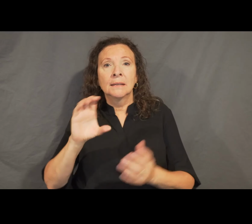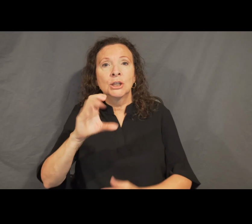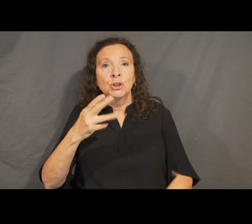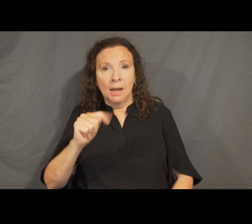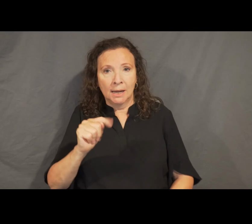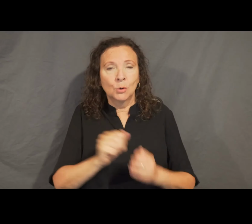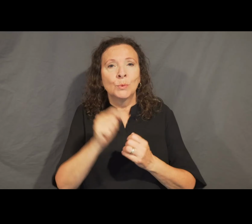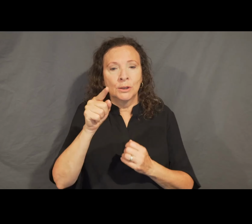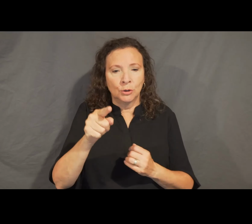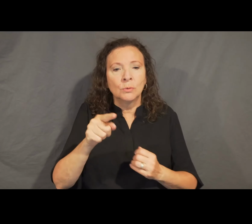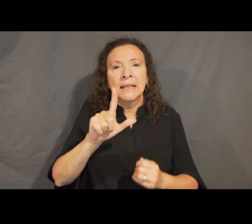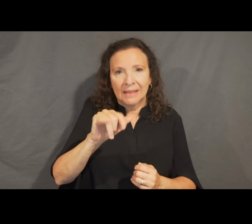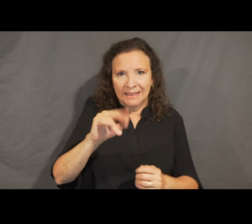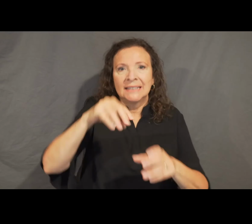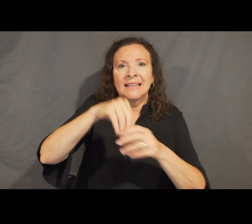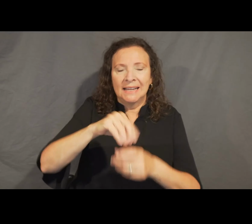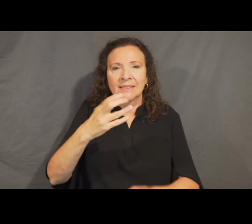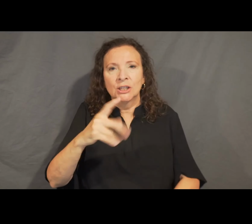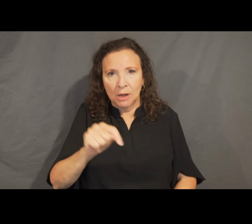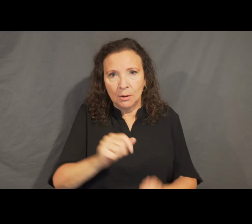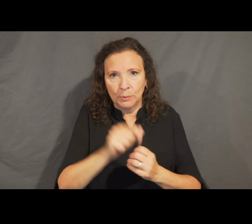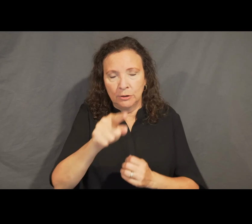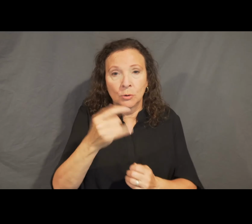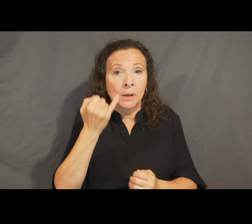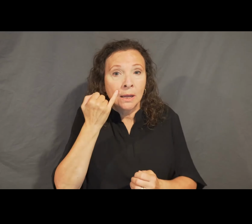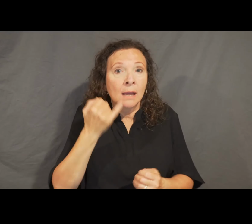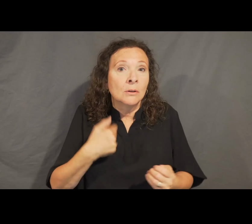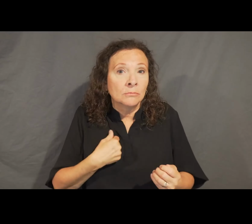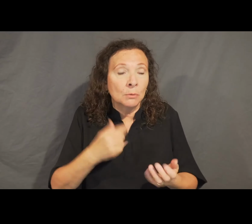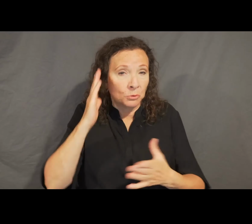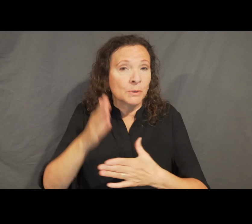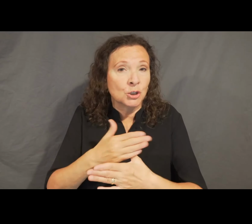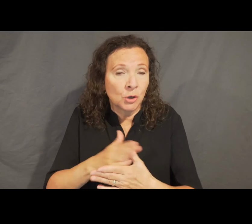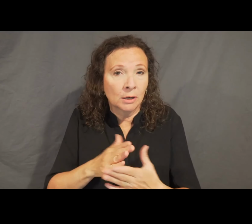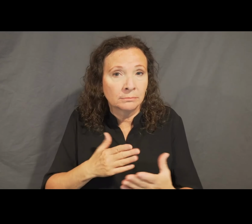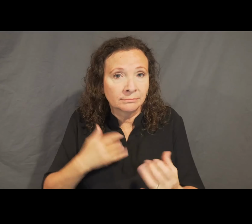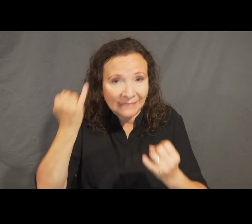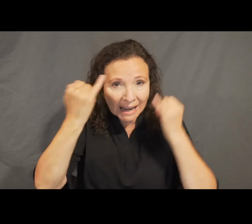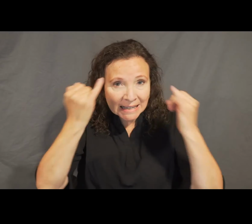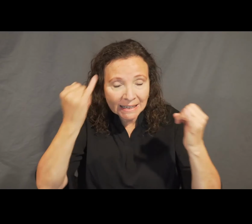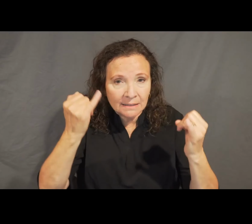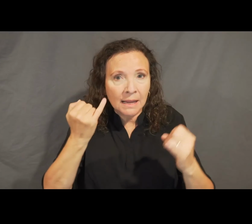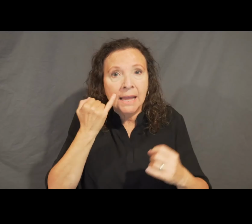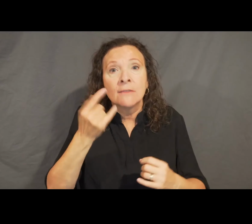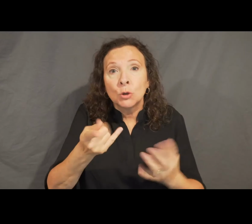So, if any of you need to work through this content along with me, if you would rather